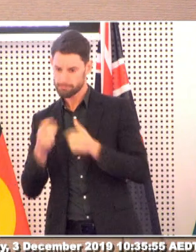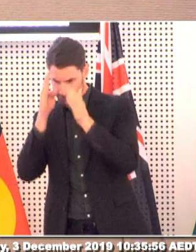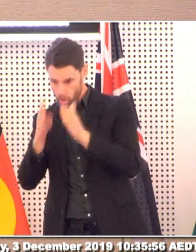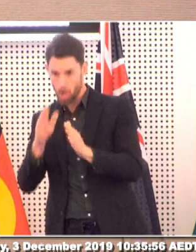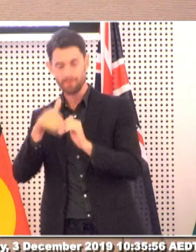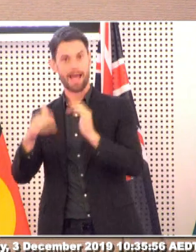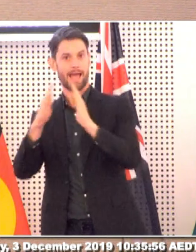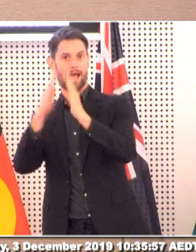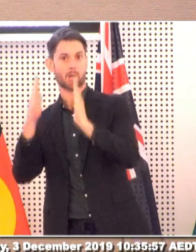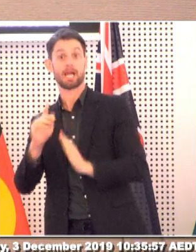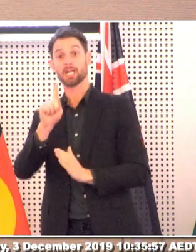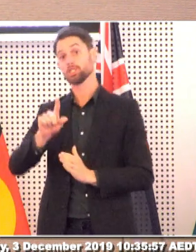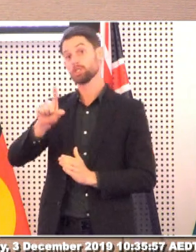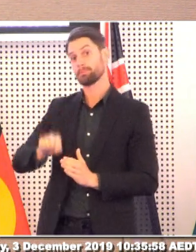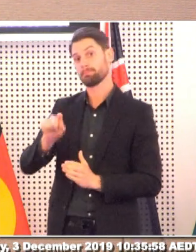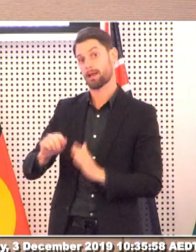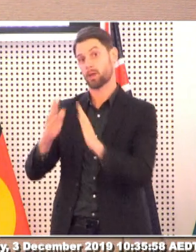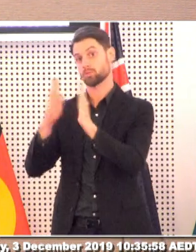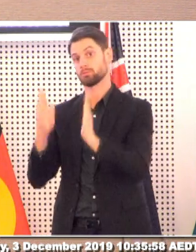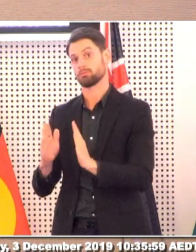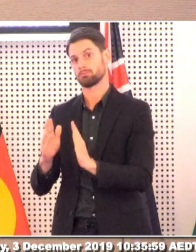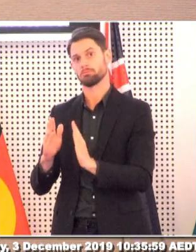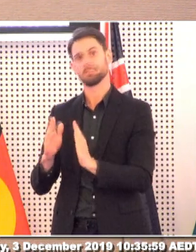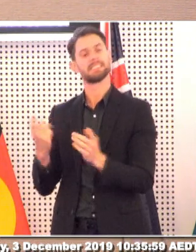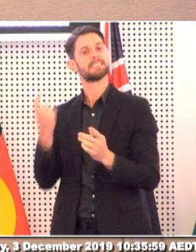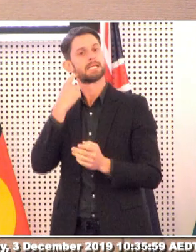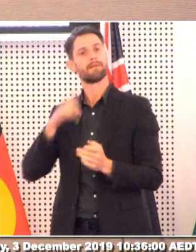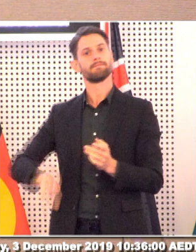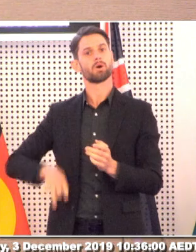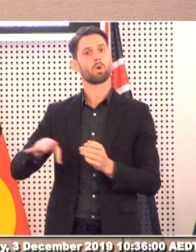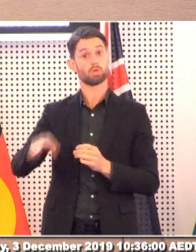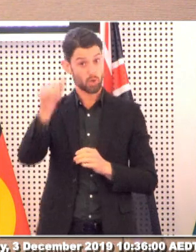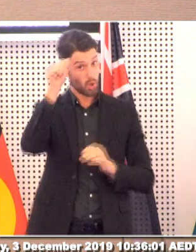We know that with the NDIS there is anticipated unmet need in affordable